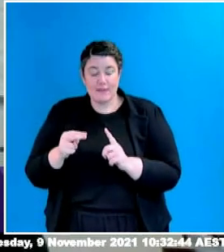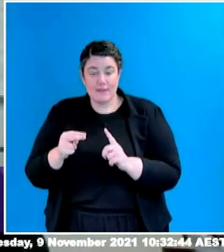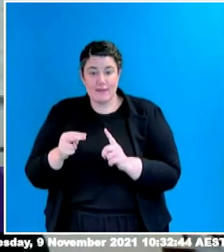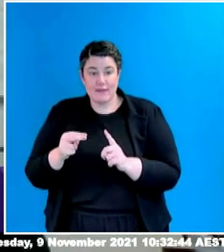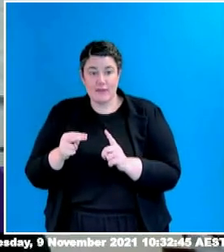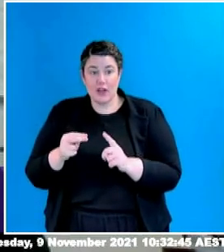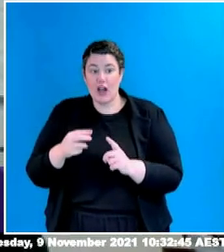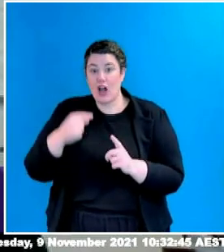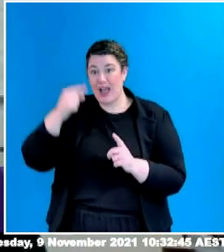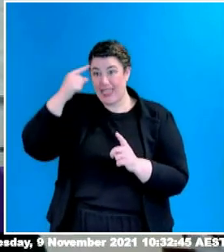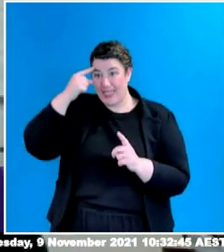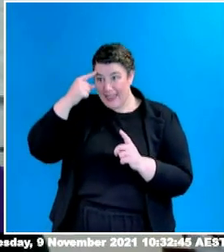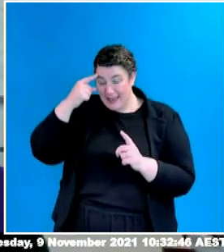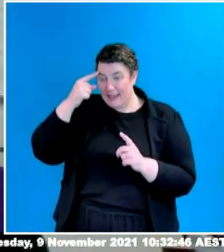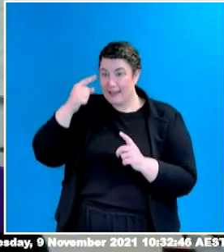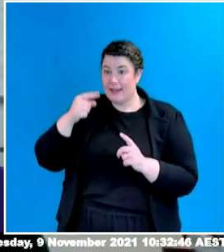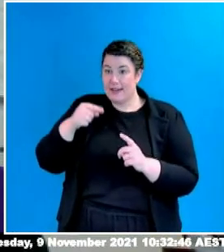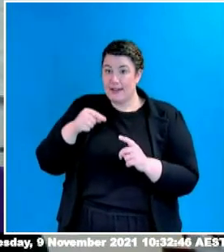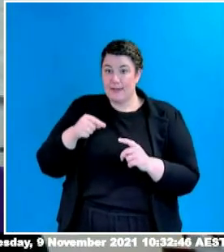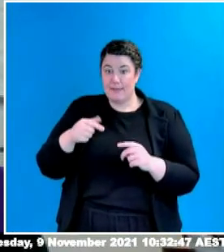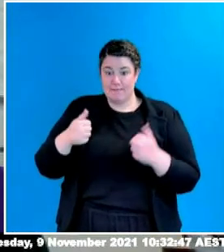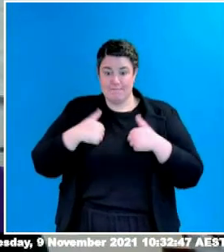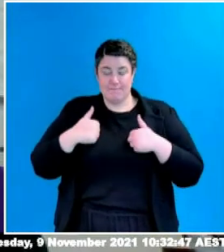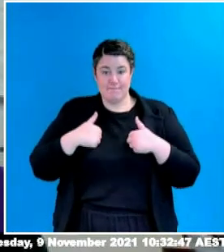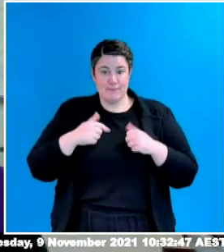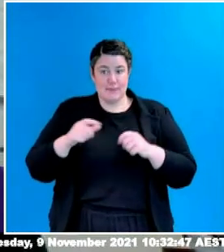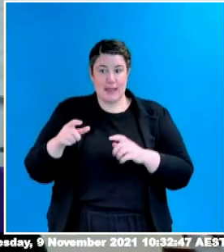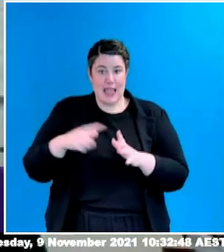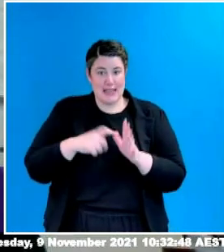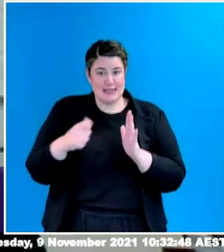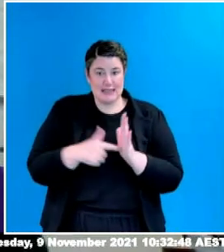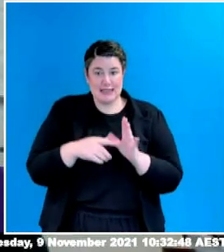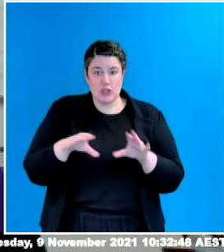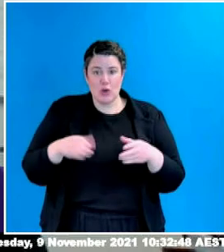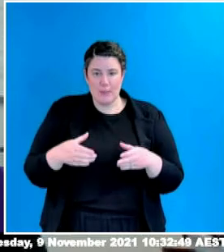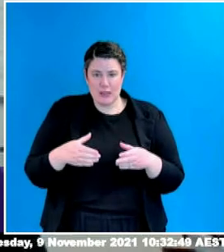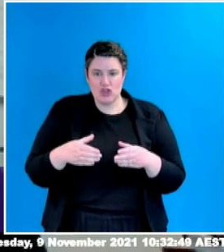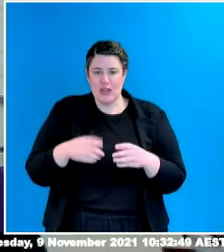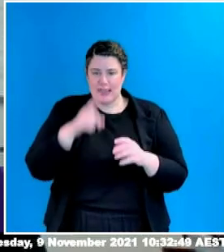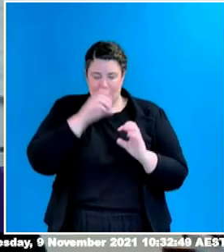The Commission, again, has been able to inform other parts of the ACT